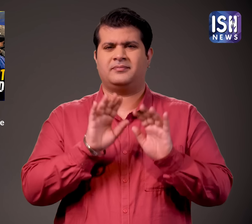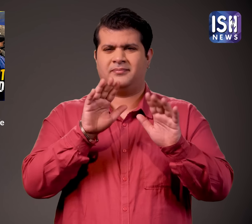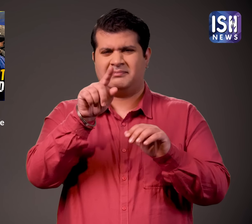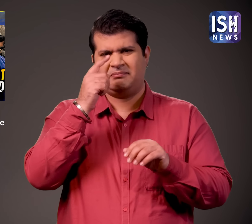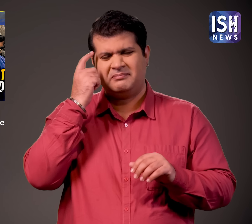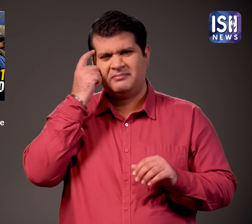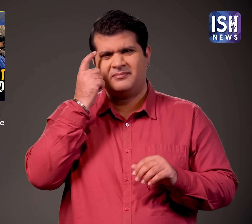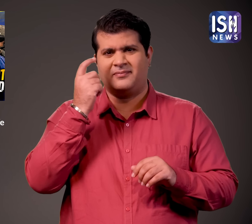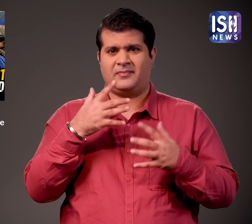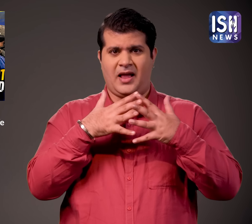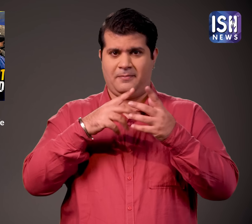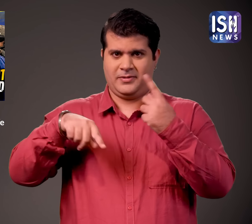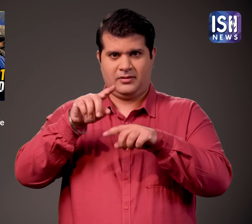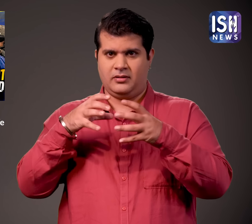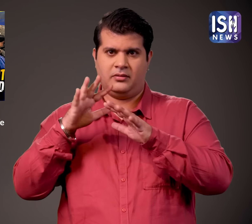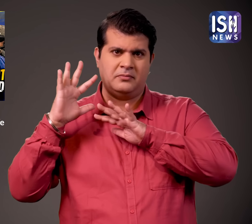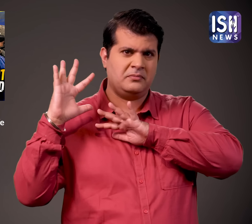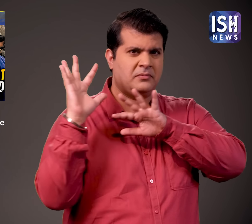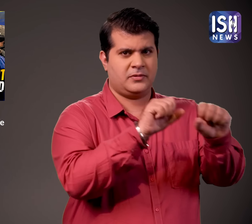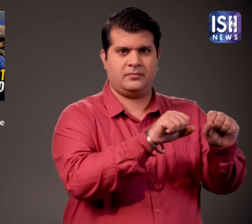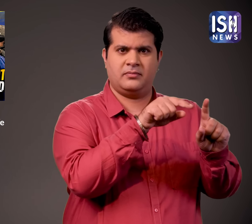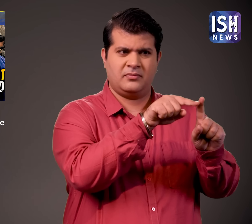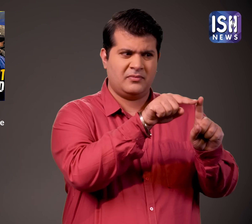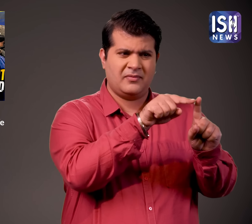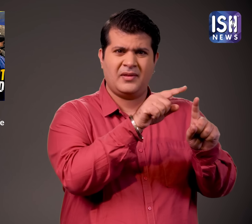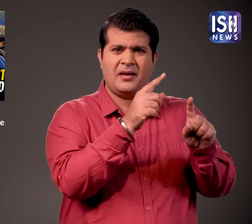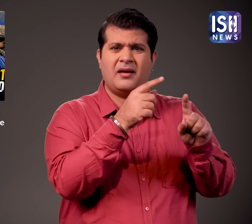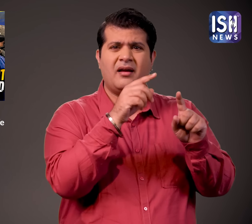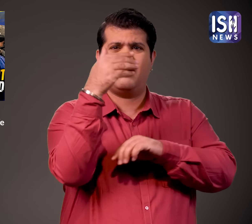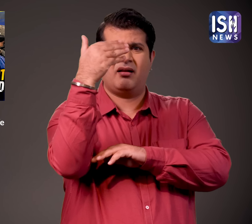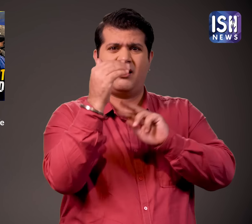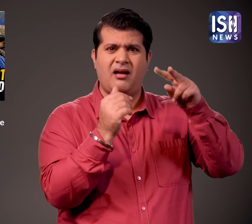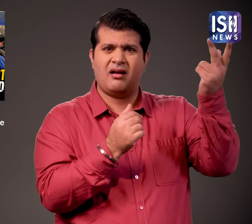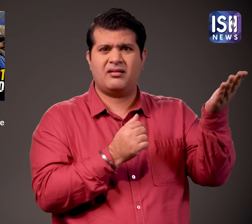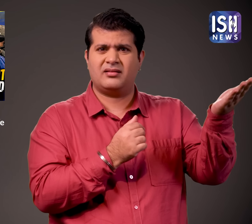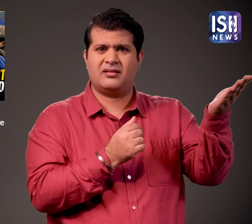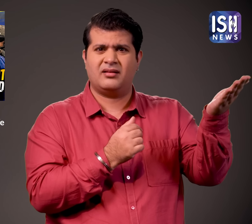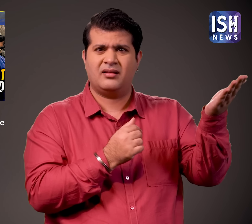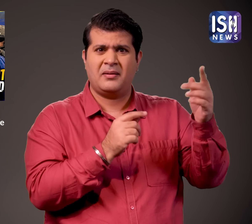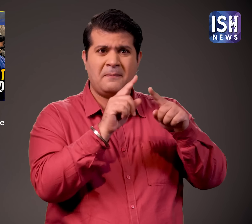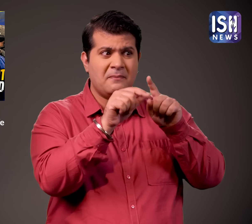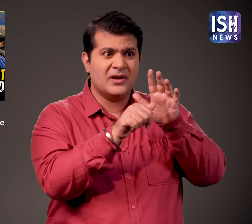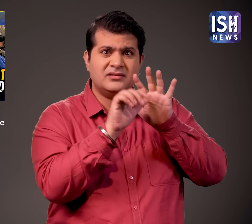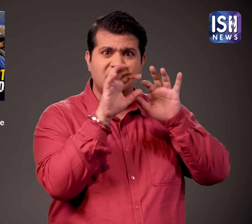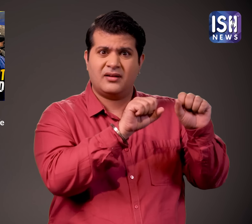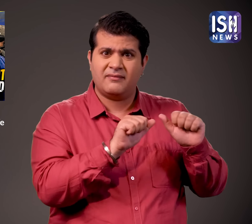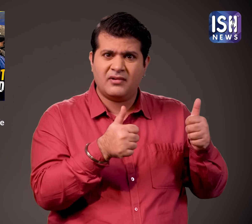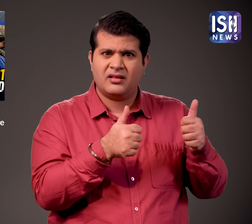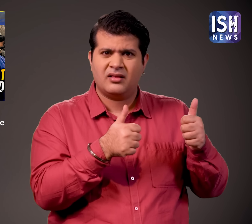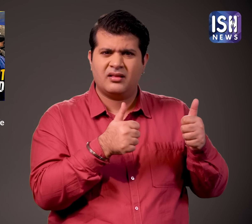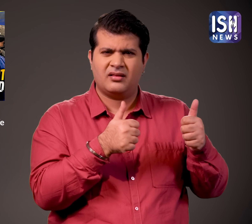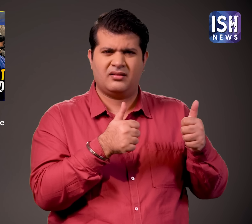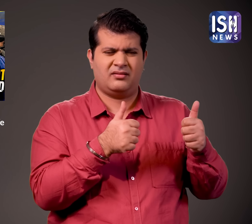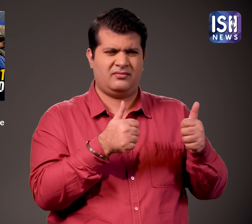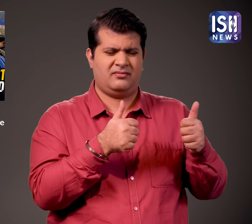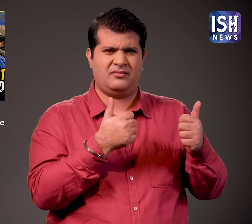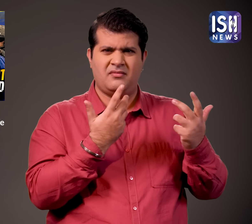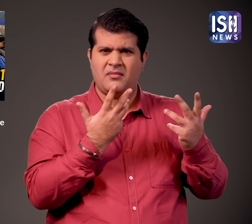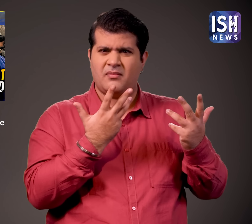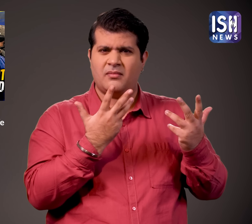You may wonder how the U.S. captured the president of another country.